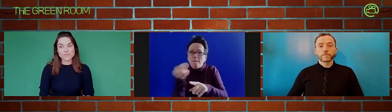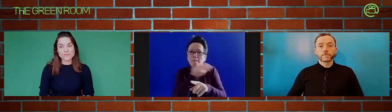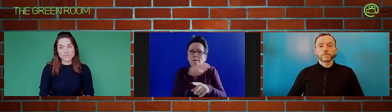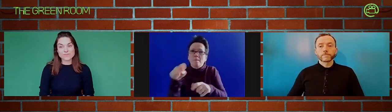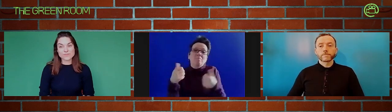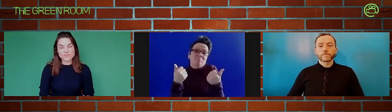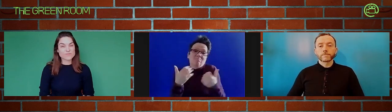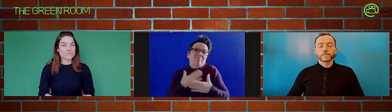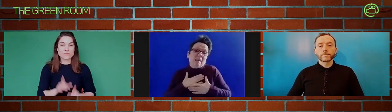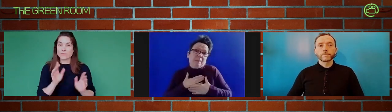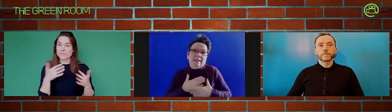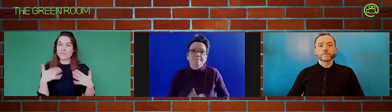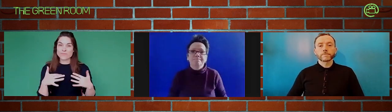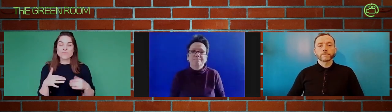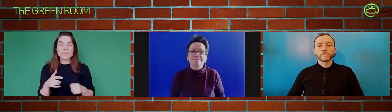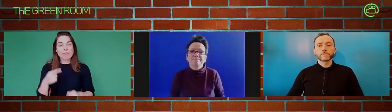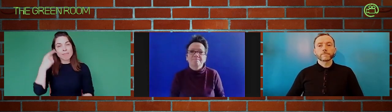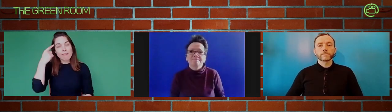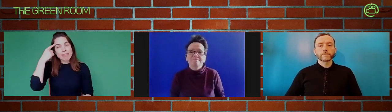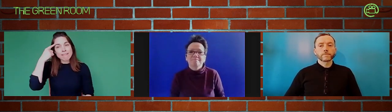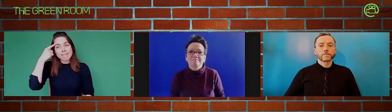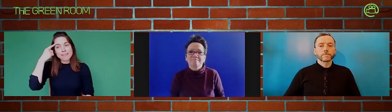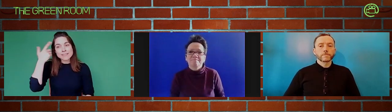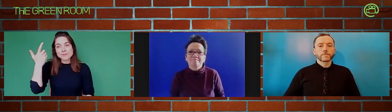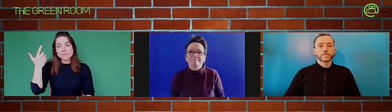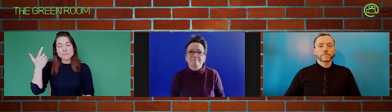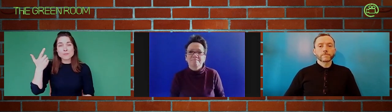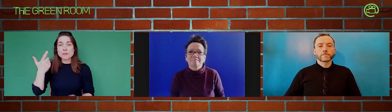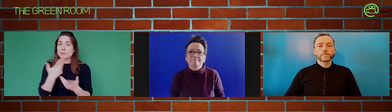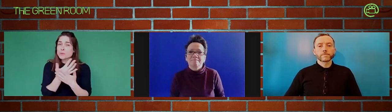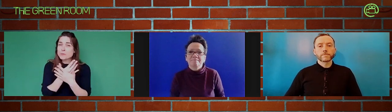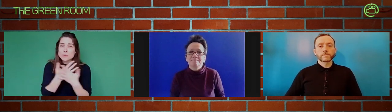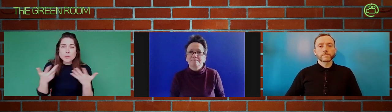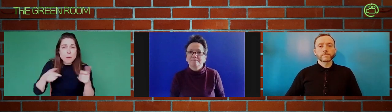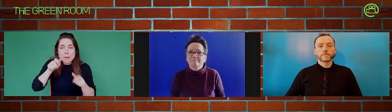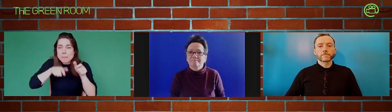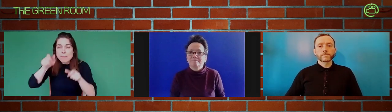I think that everyone you know a lot of people in industry have lots of different skills